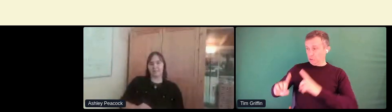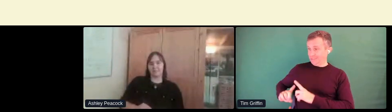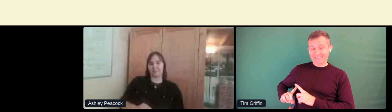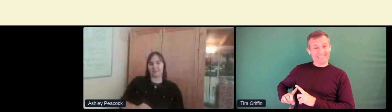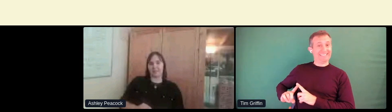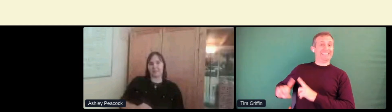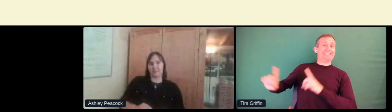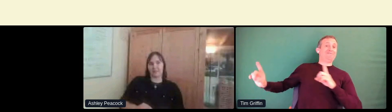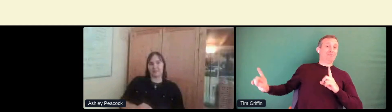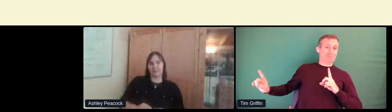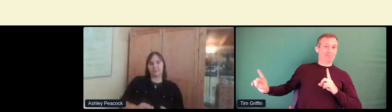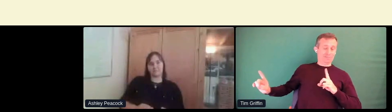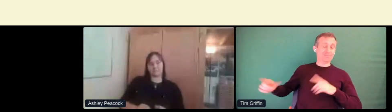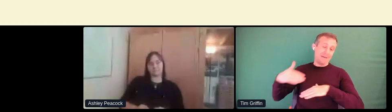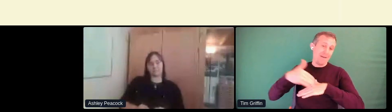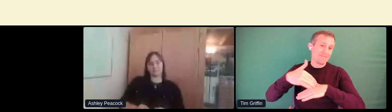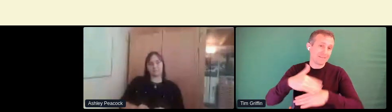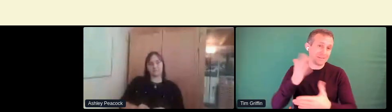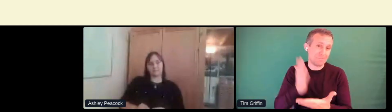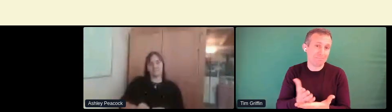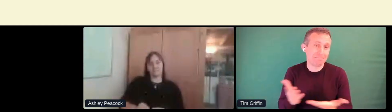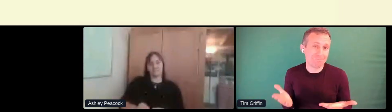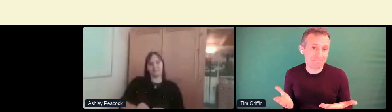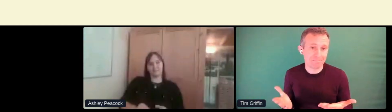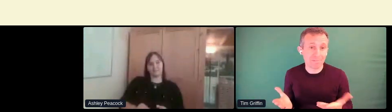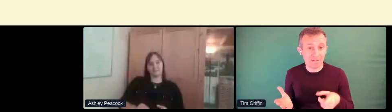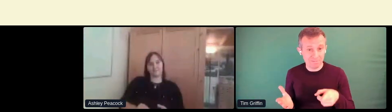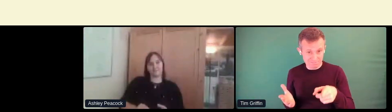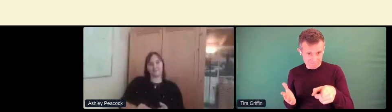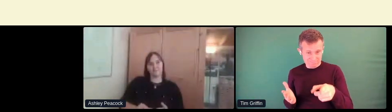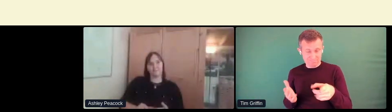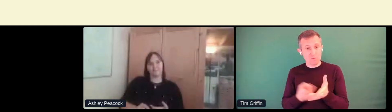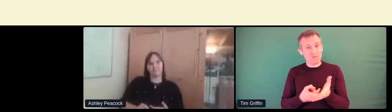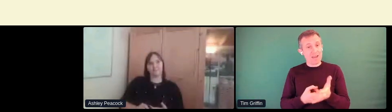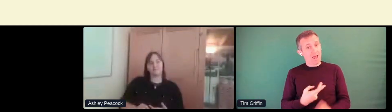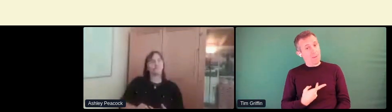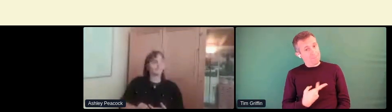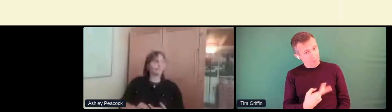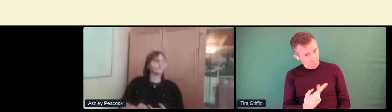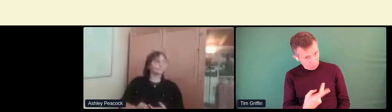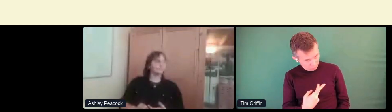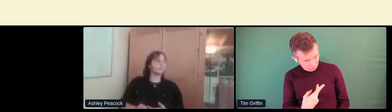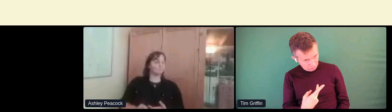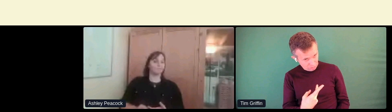.. for both of us is a kind of misunderstanding of competency. If I'm